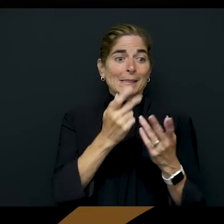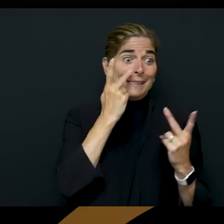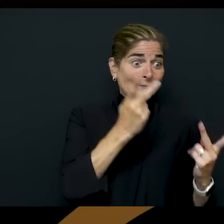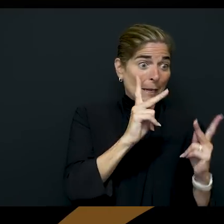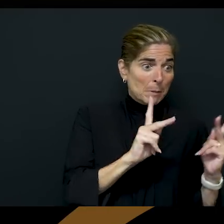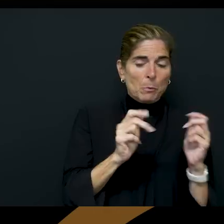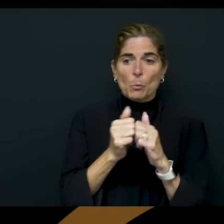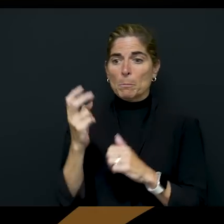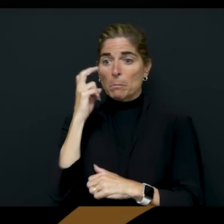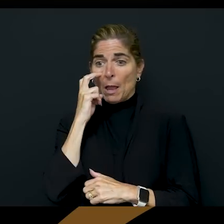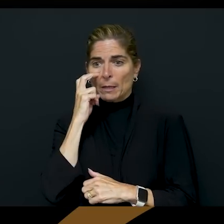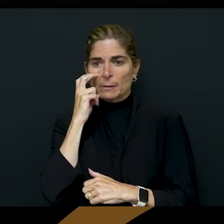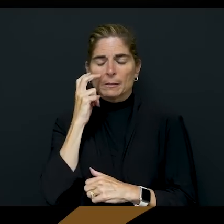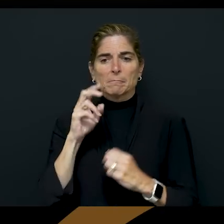through a live video connection.